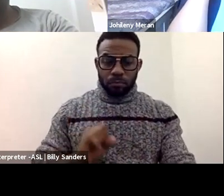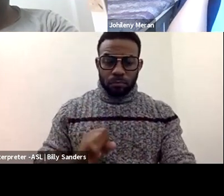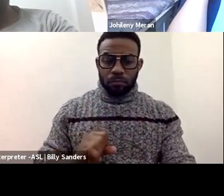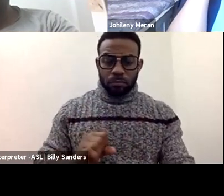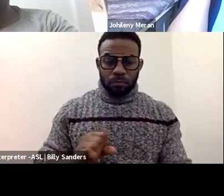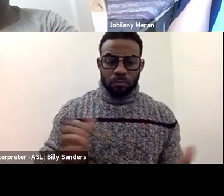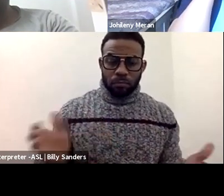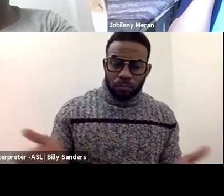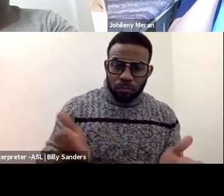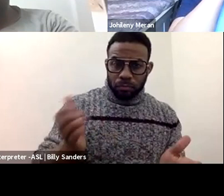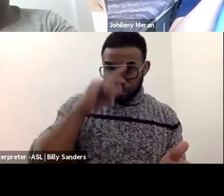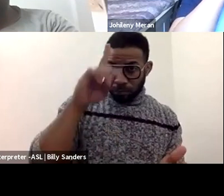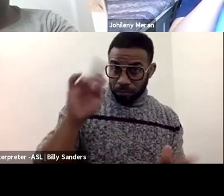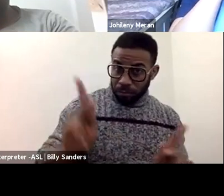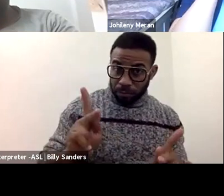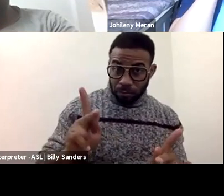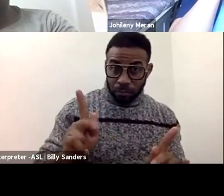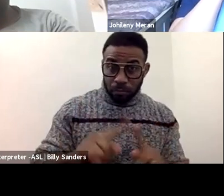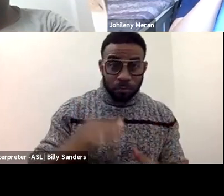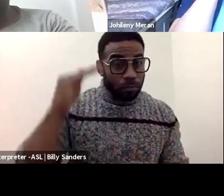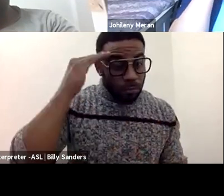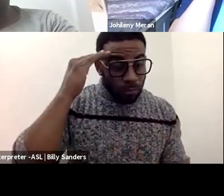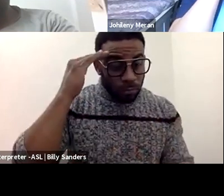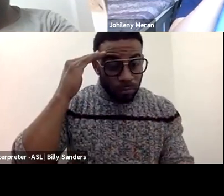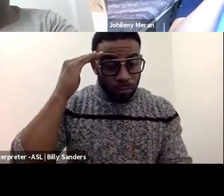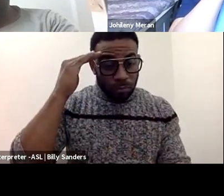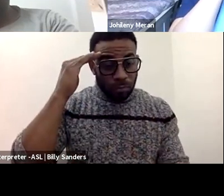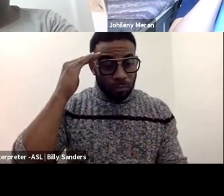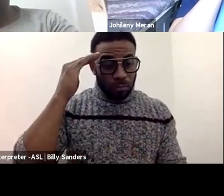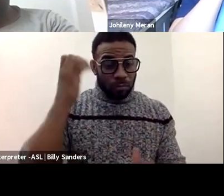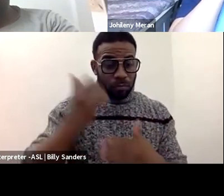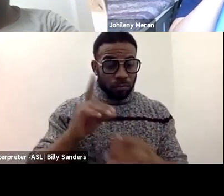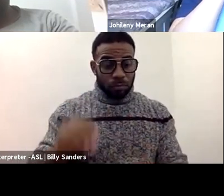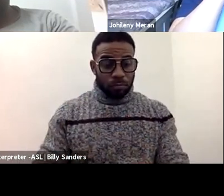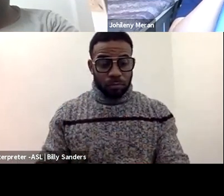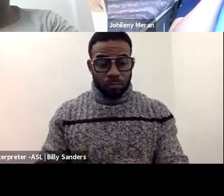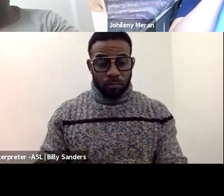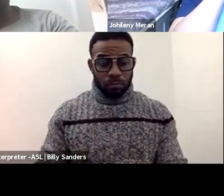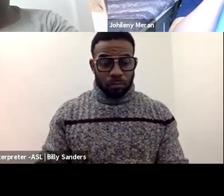Black disabled people to say no to stop that they can't do even if they really want to,